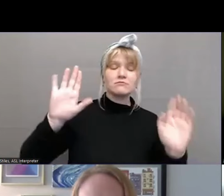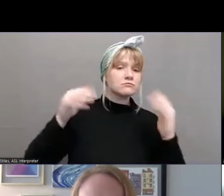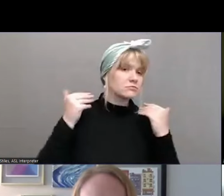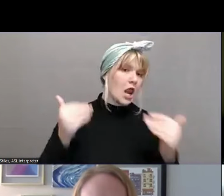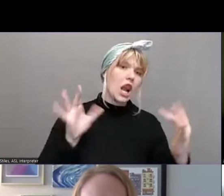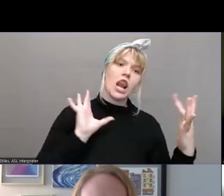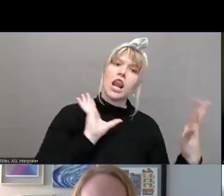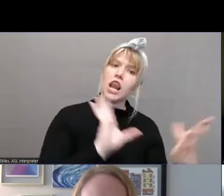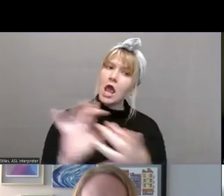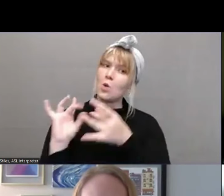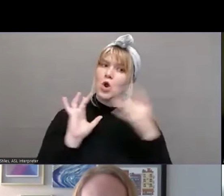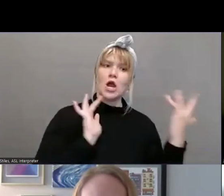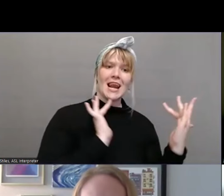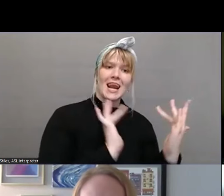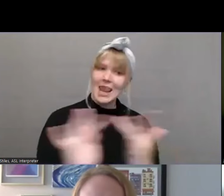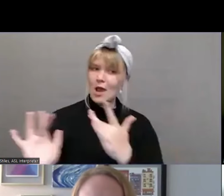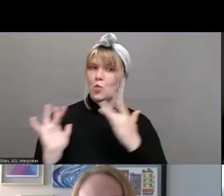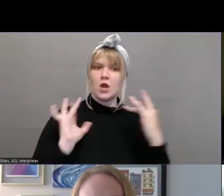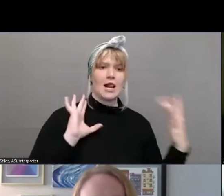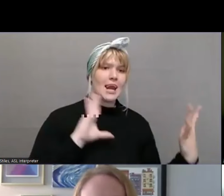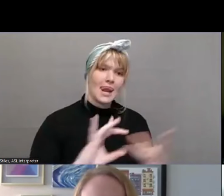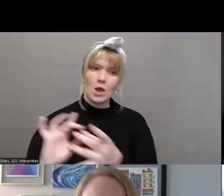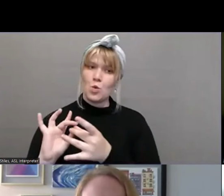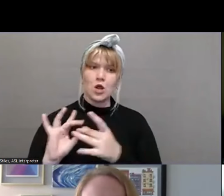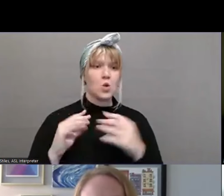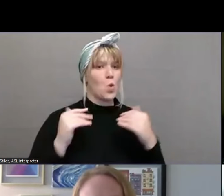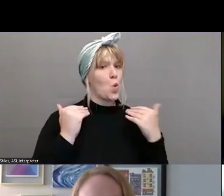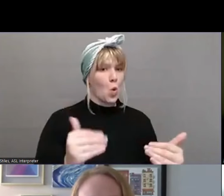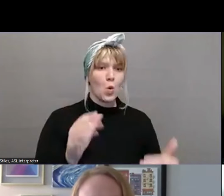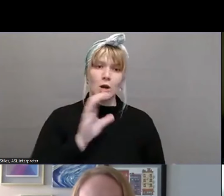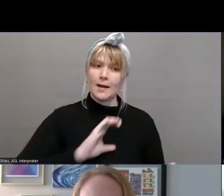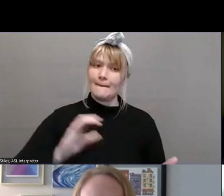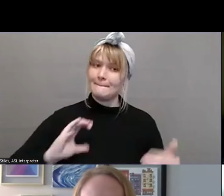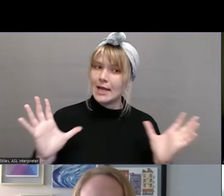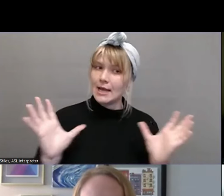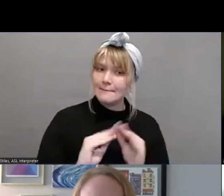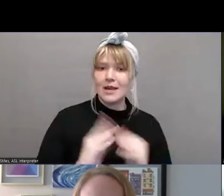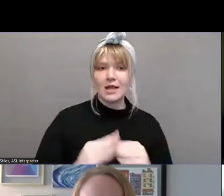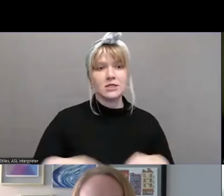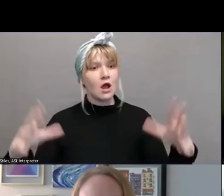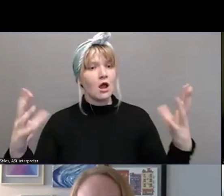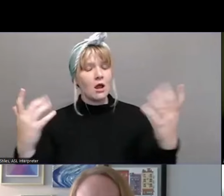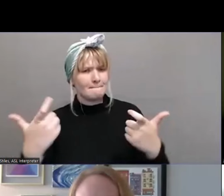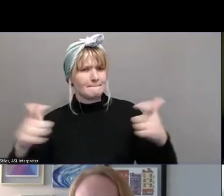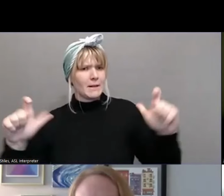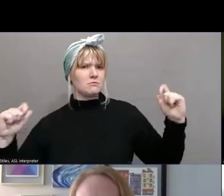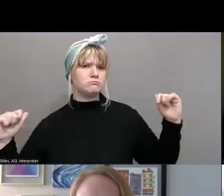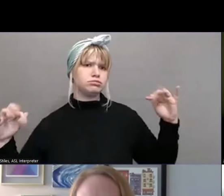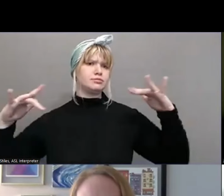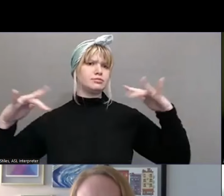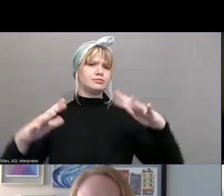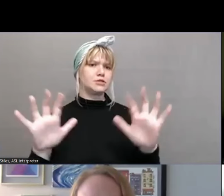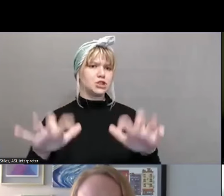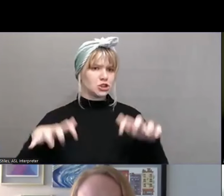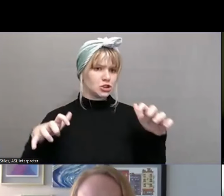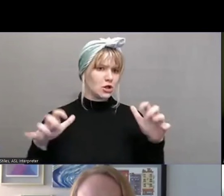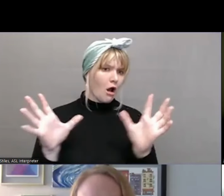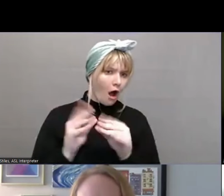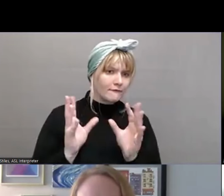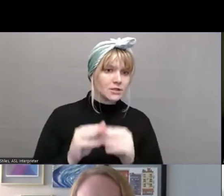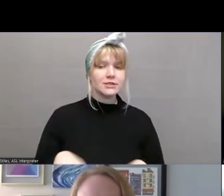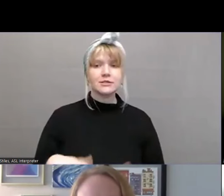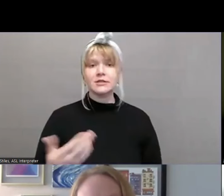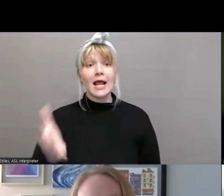Go to as many committee meetings, conferences, councils, fun events, more serious events.